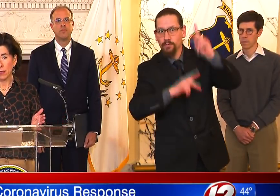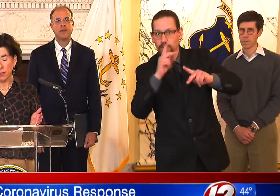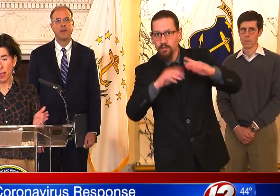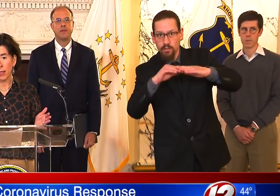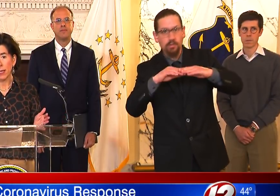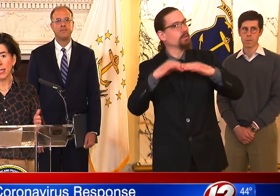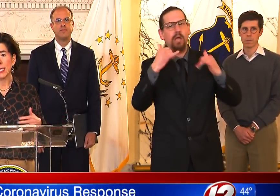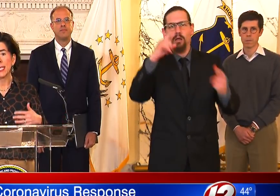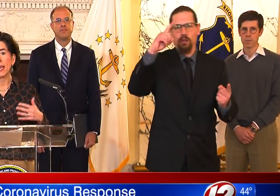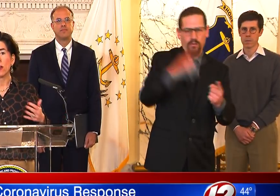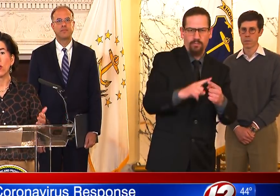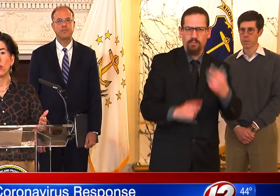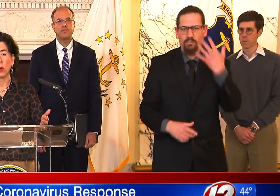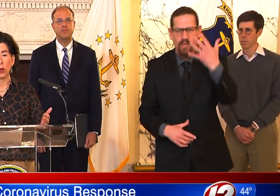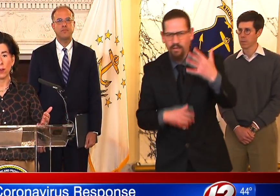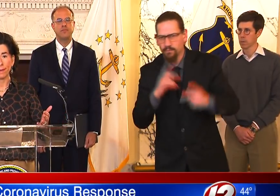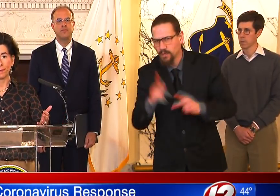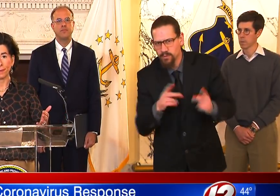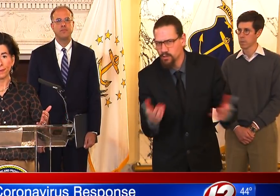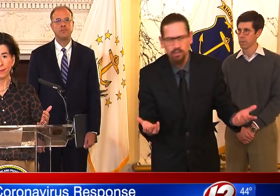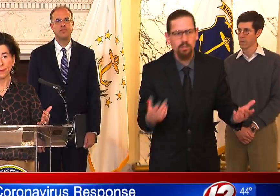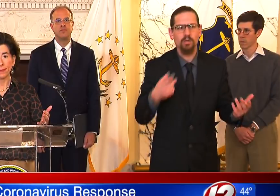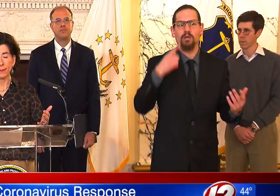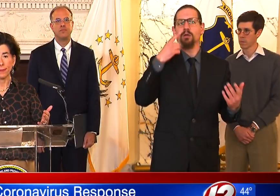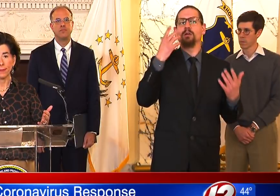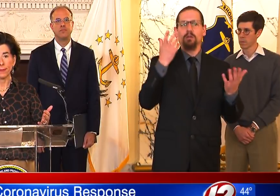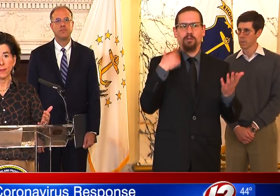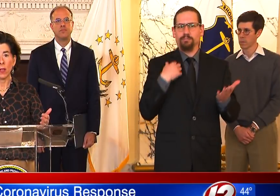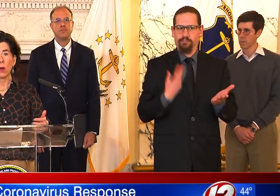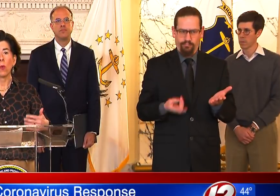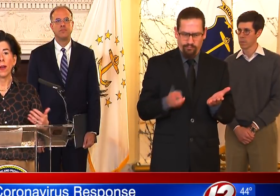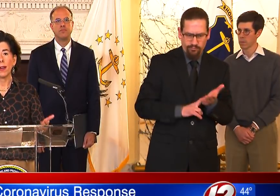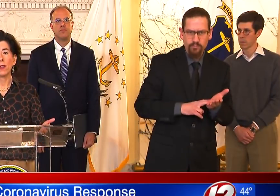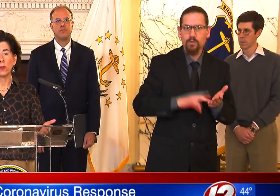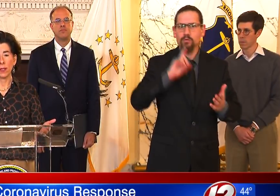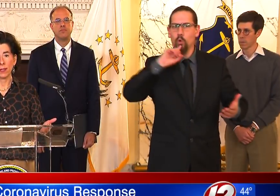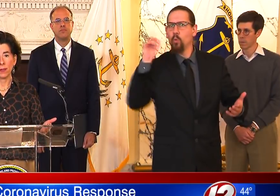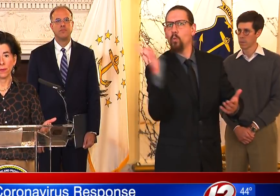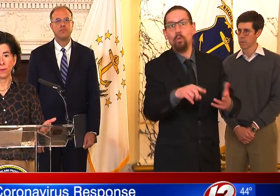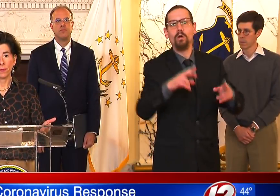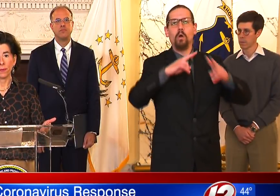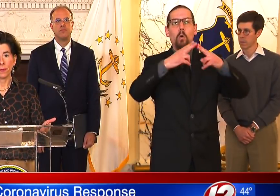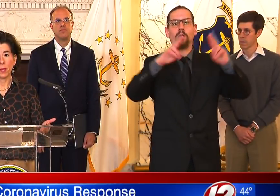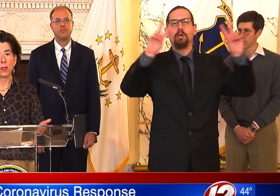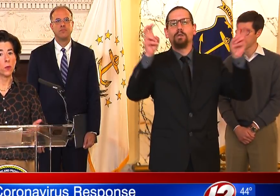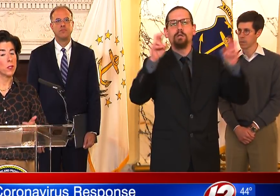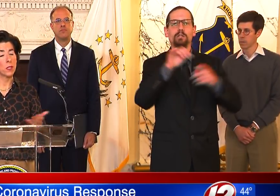PEOPLE, YESTERDAY ACID FIVE. YESTERDAY, I SAID FIVE.